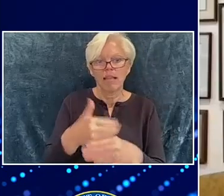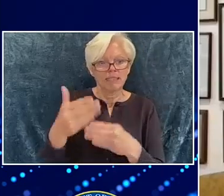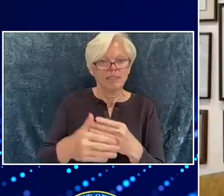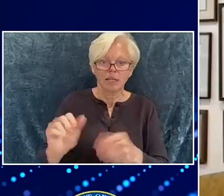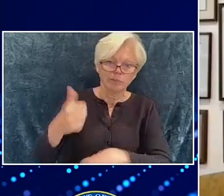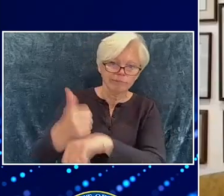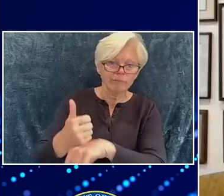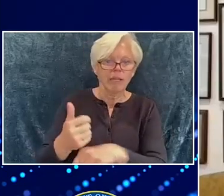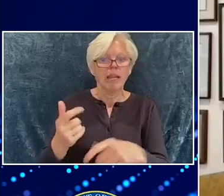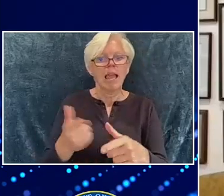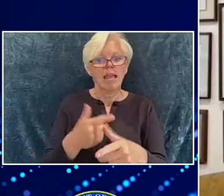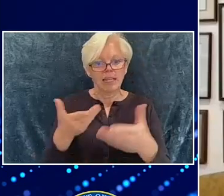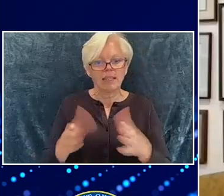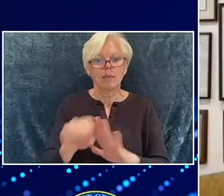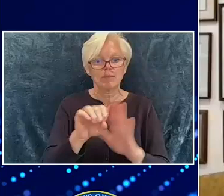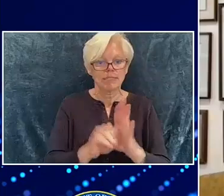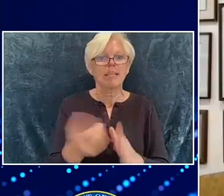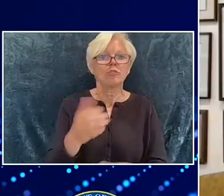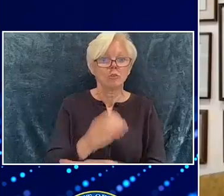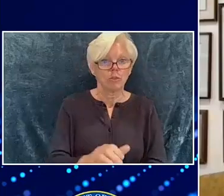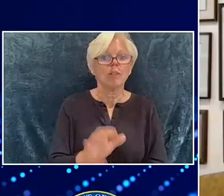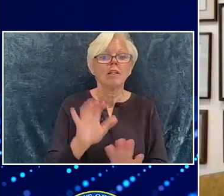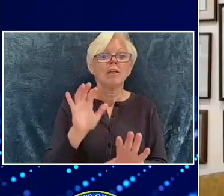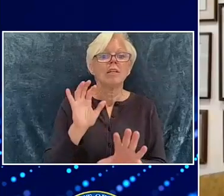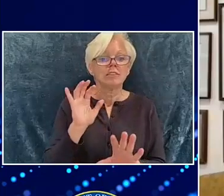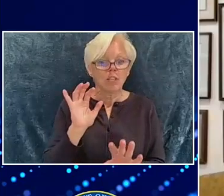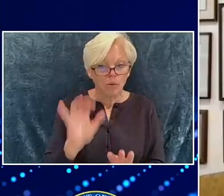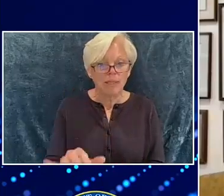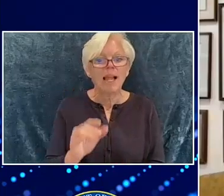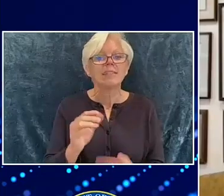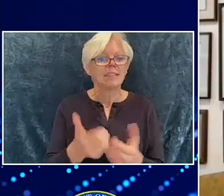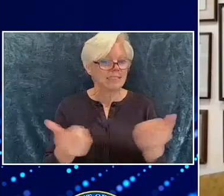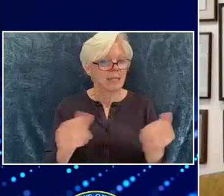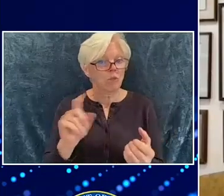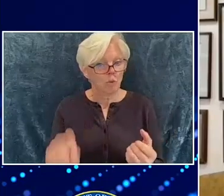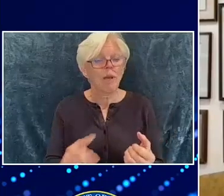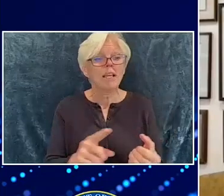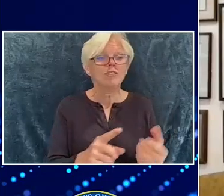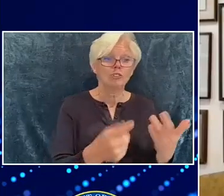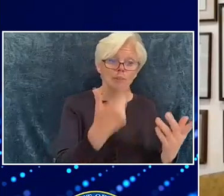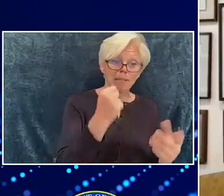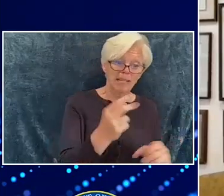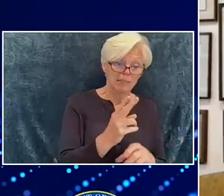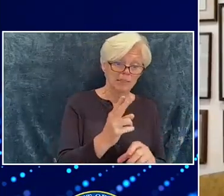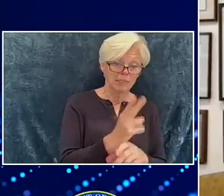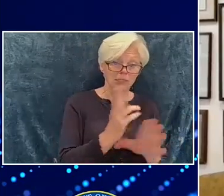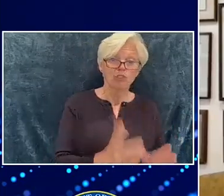The consumer protection laws would always apply, and therefore you don't have to- t